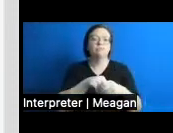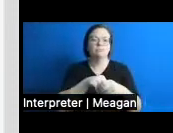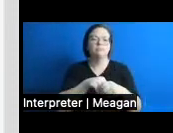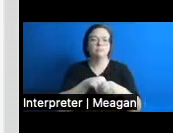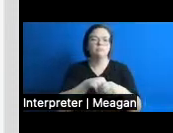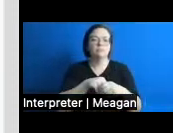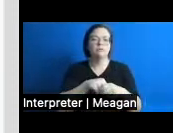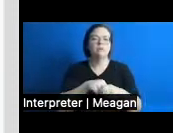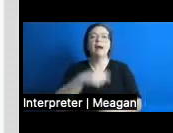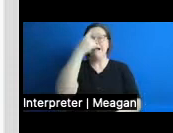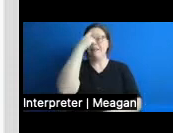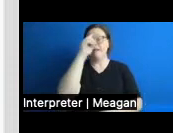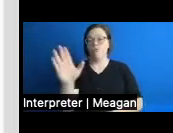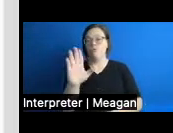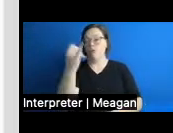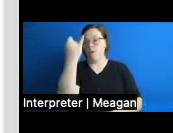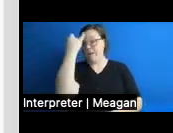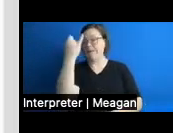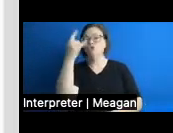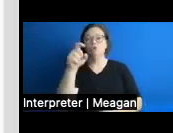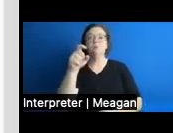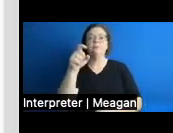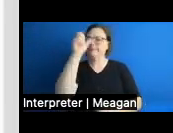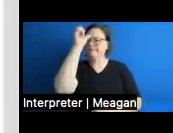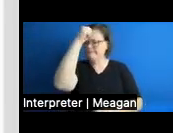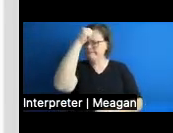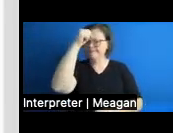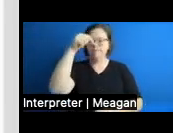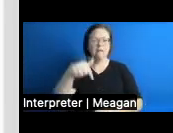think that your ideas should be the most memorable part of this workshop for us.